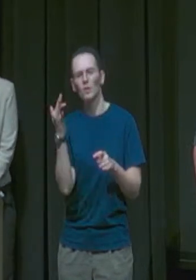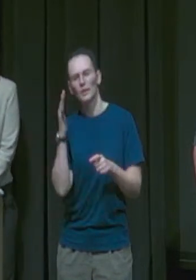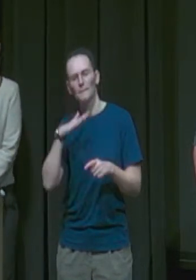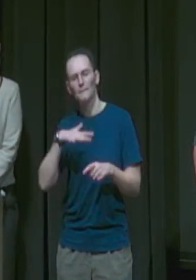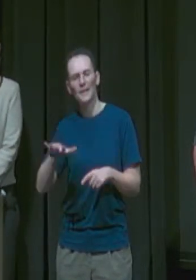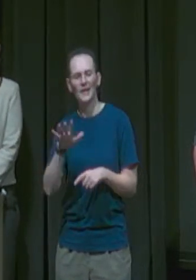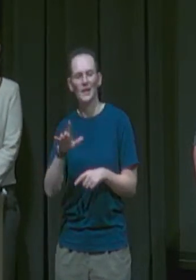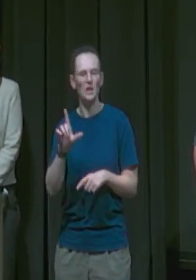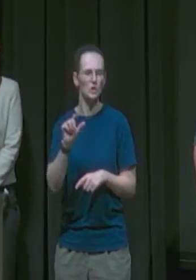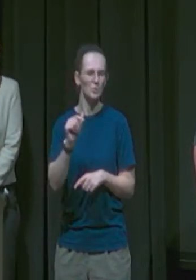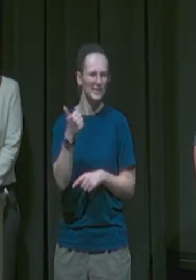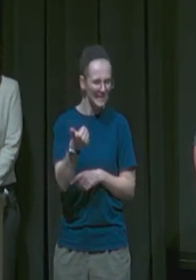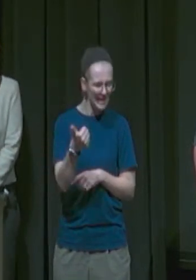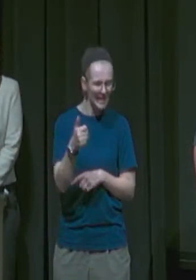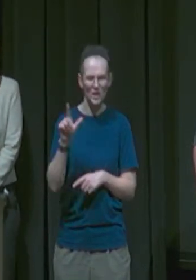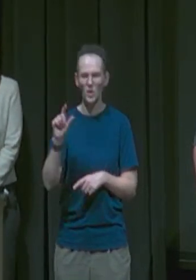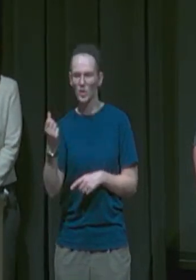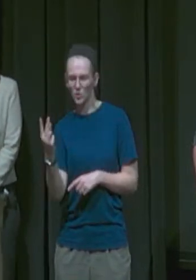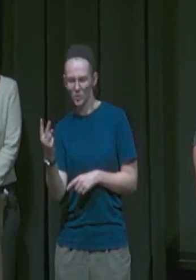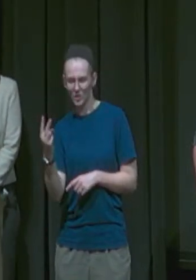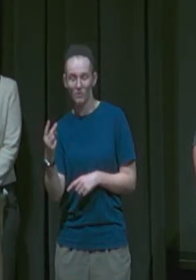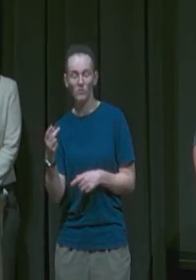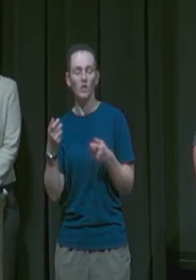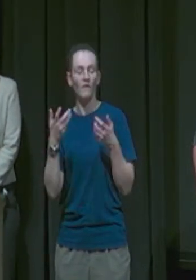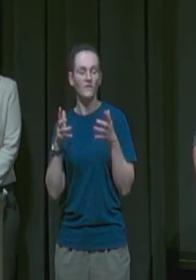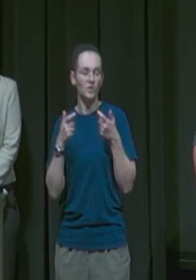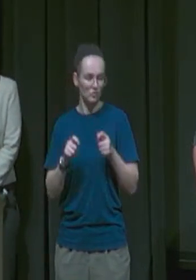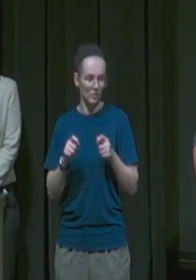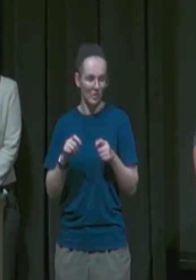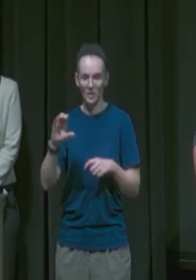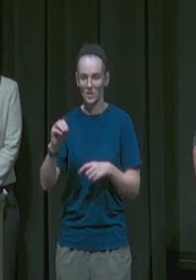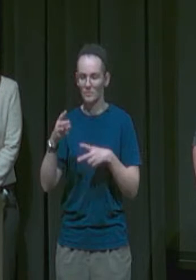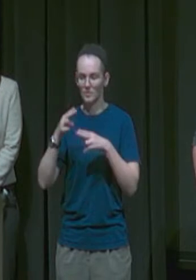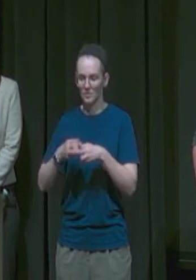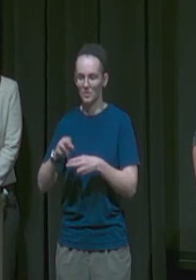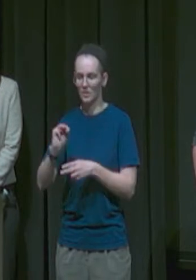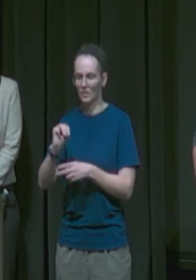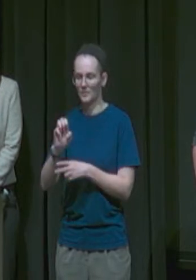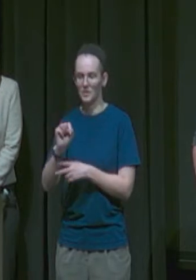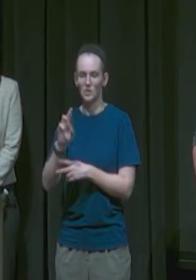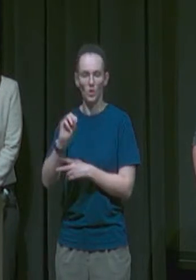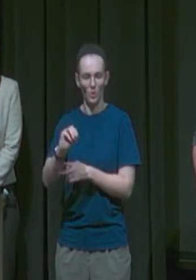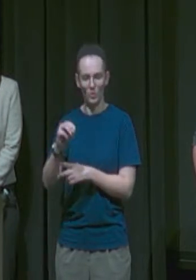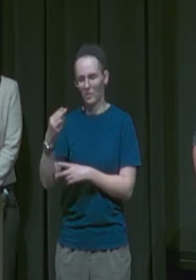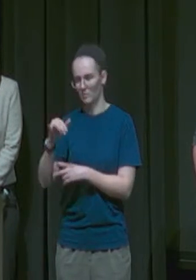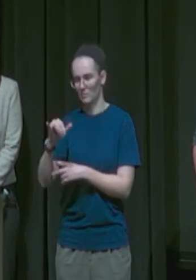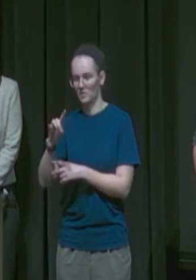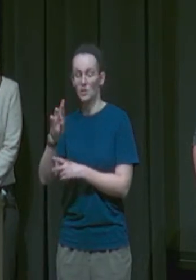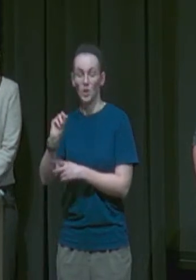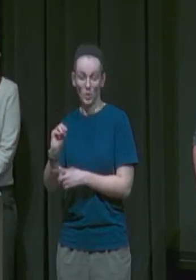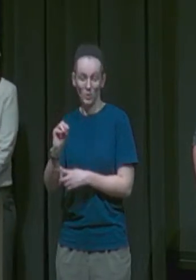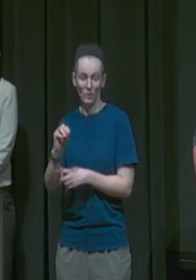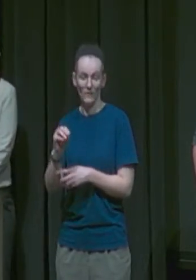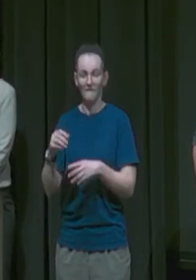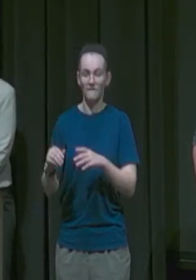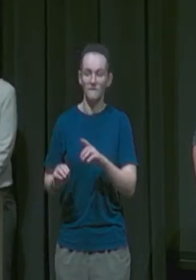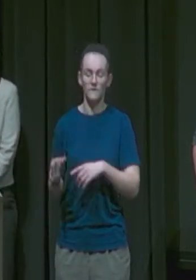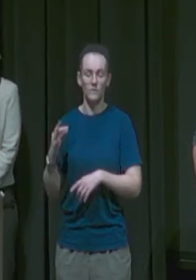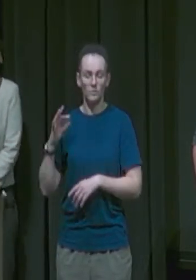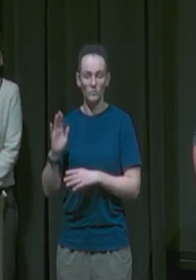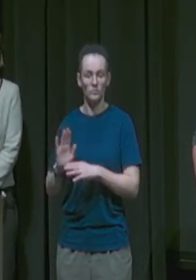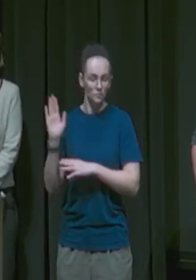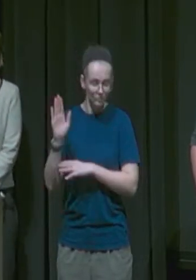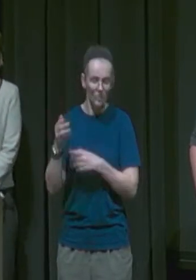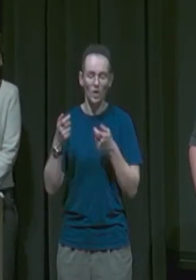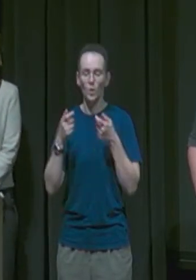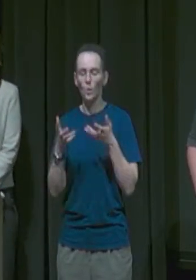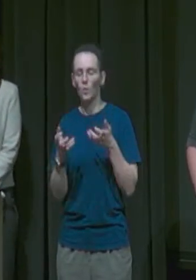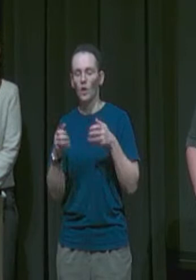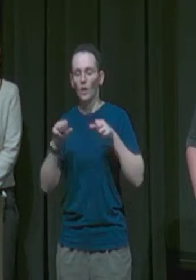2010 2012 where um a company called Metro Hydro um came forward and wanted uh the ability to use